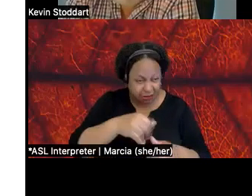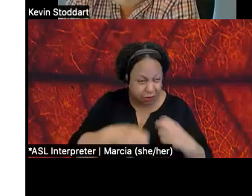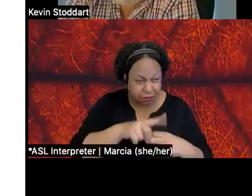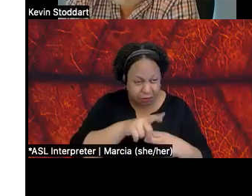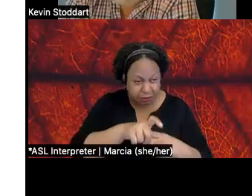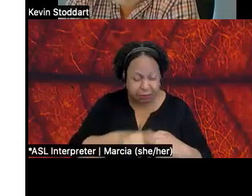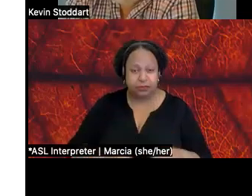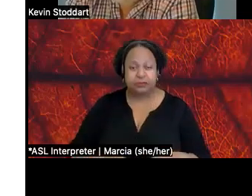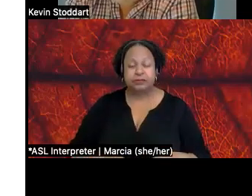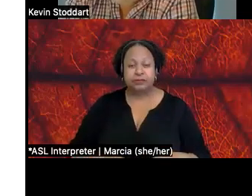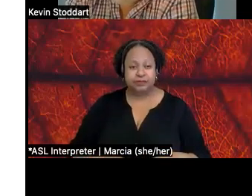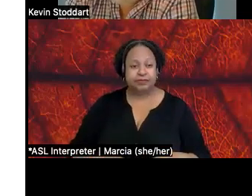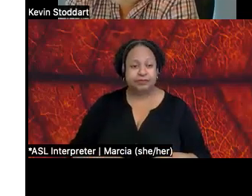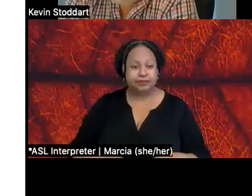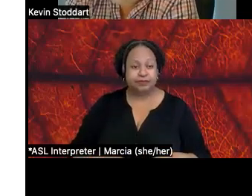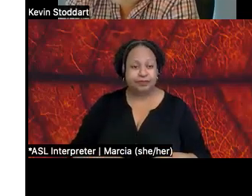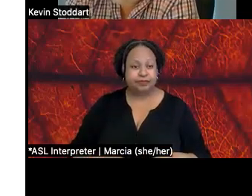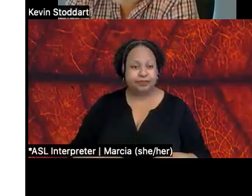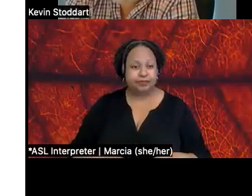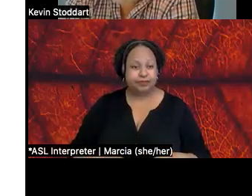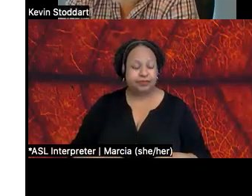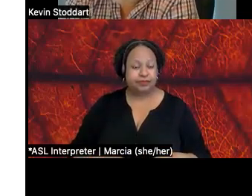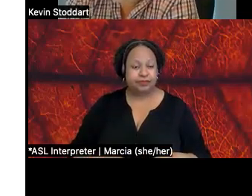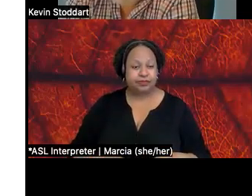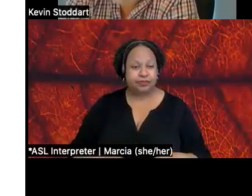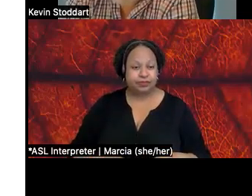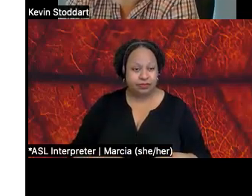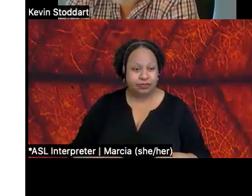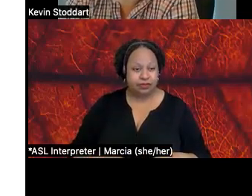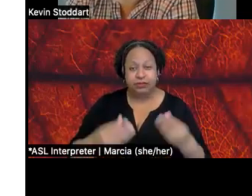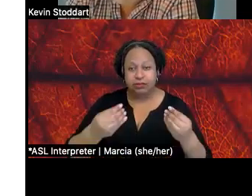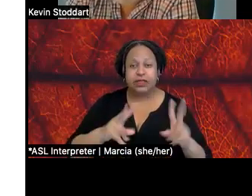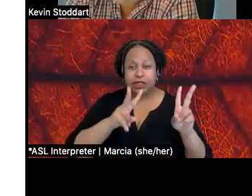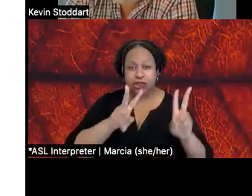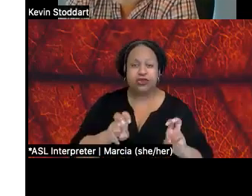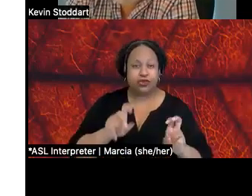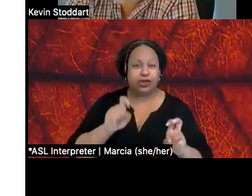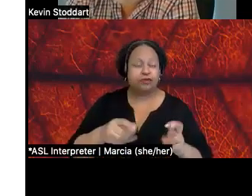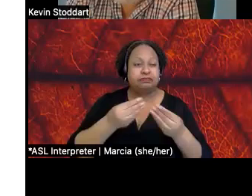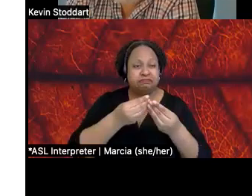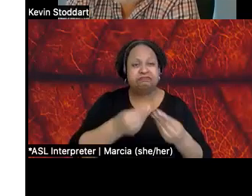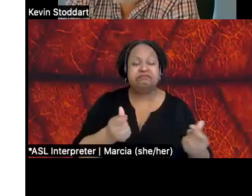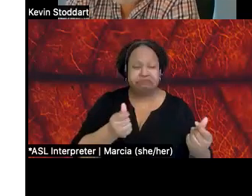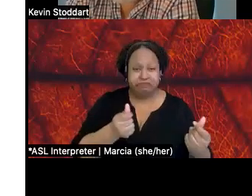All of these issues need to be addressed in some way with an